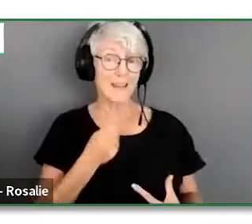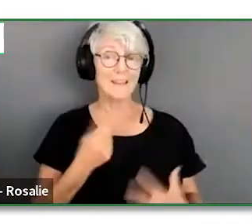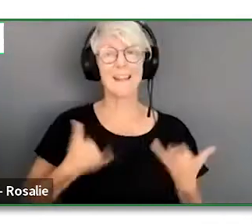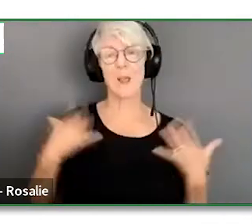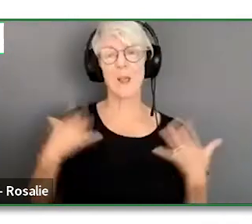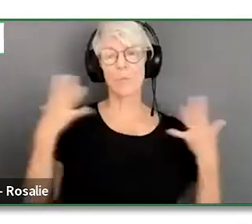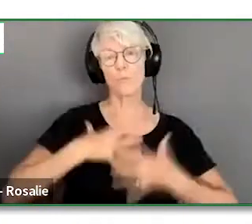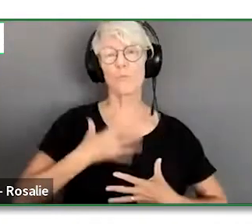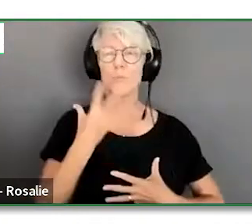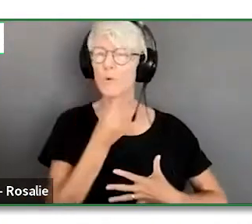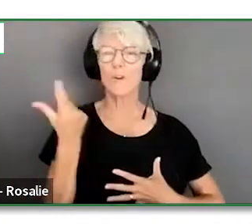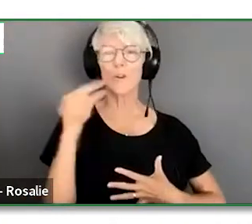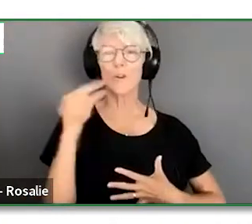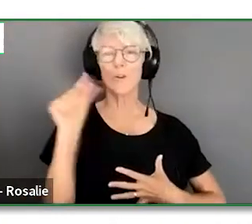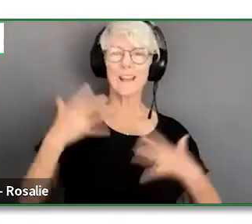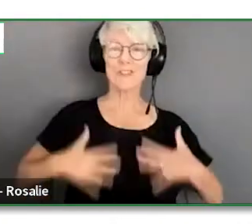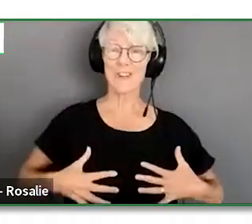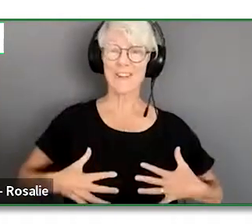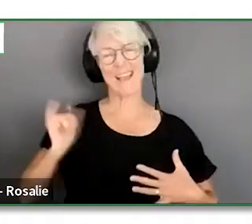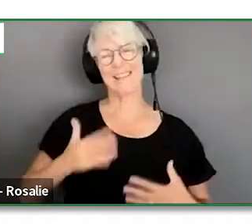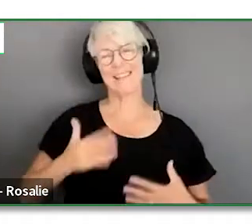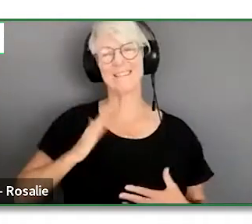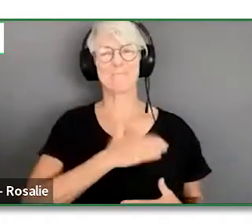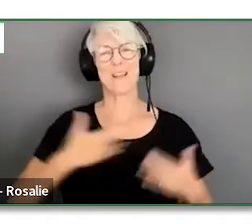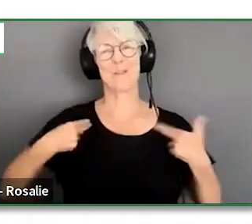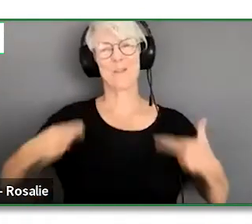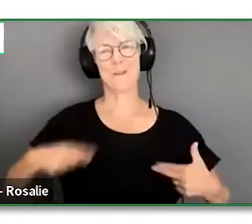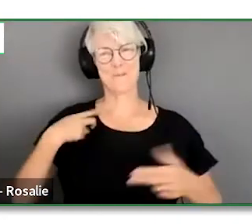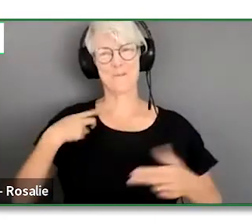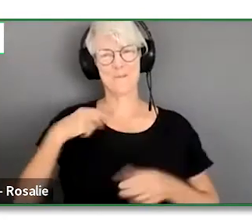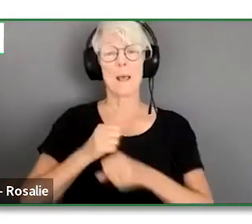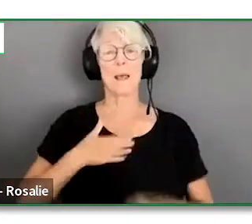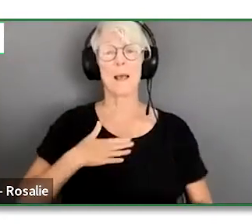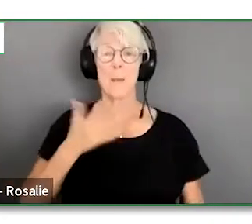the Parks Canada uniform. My pronouns are she and her.